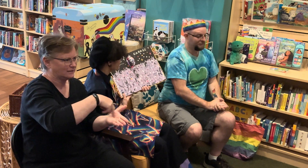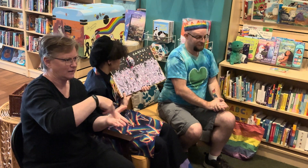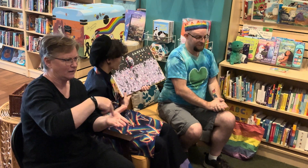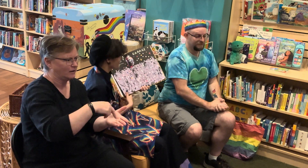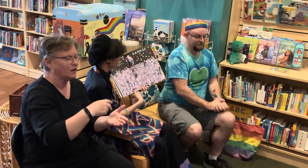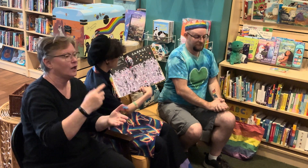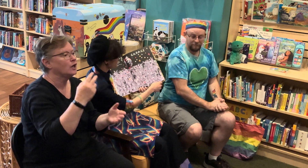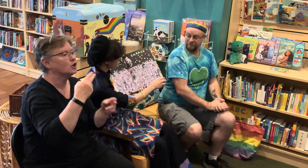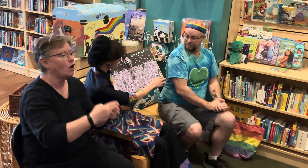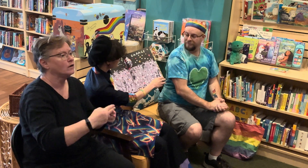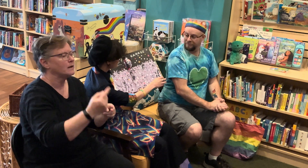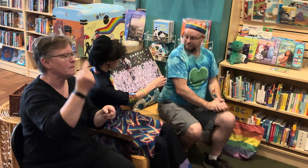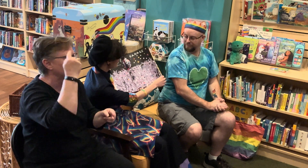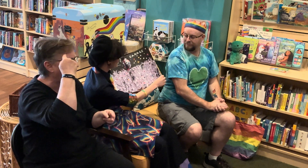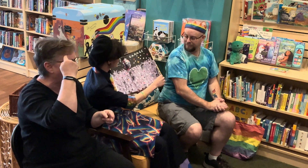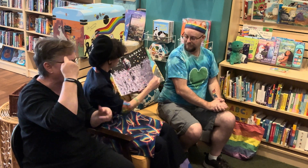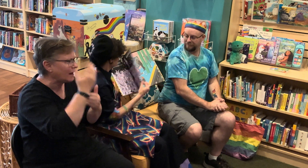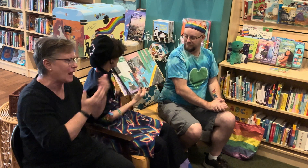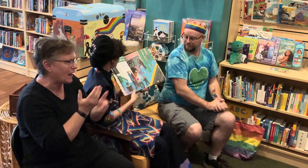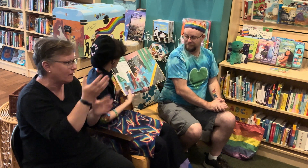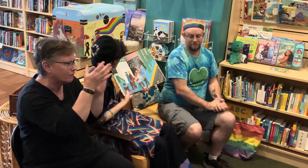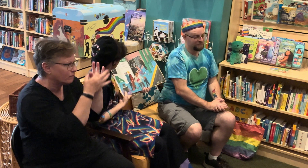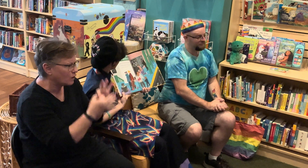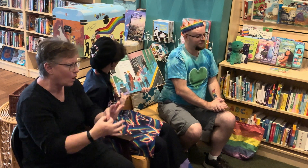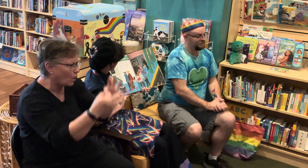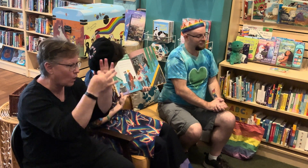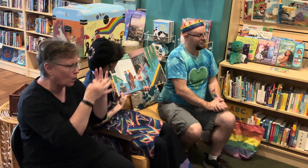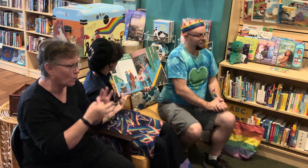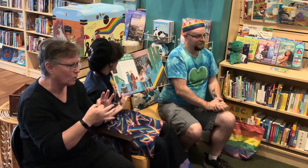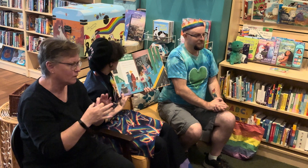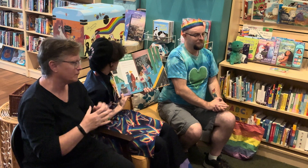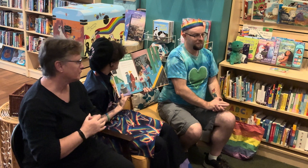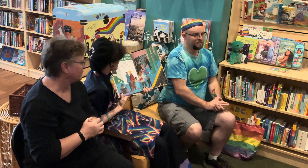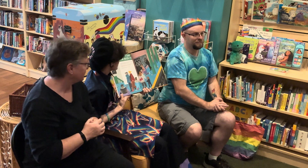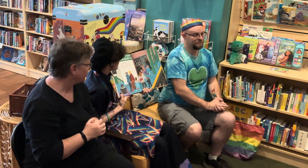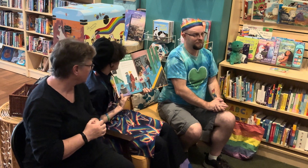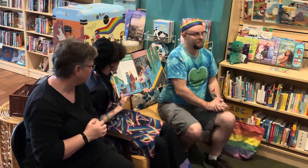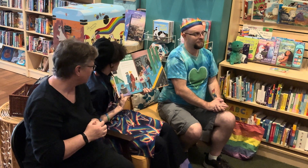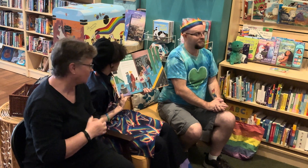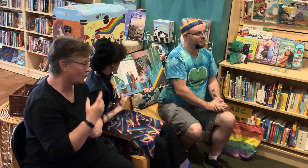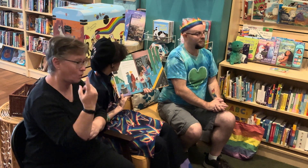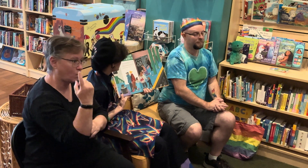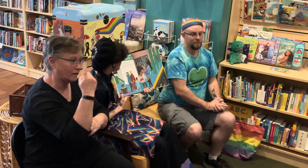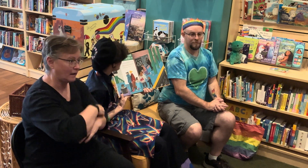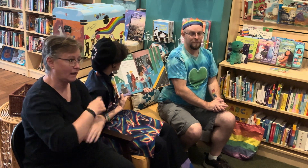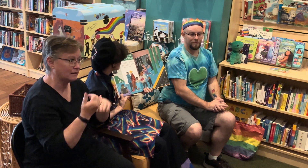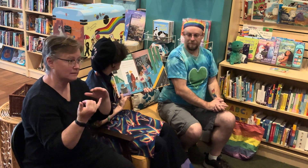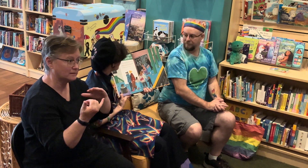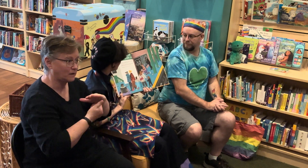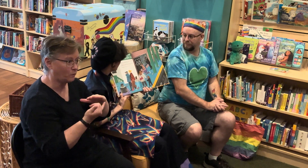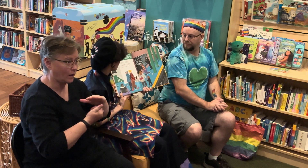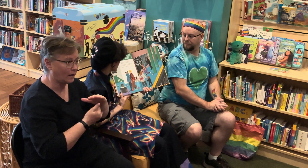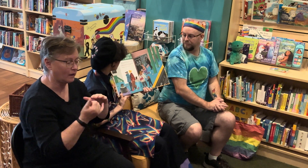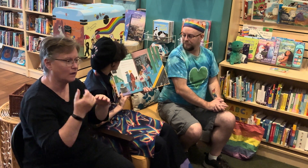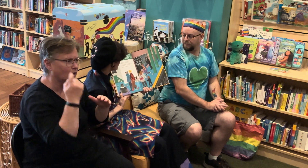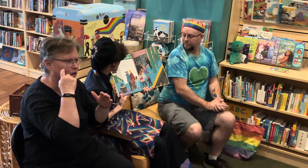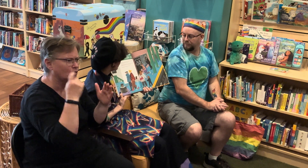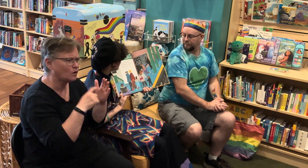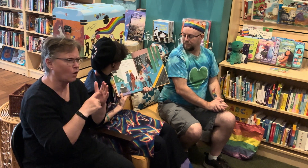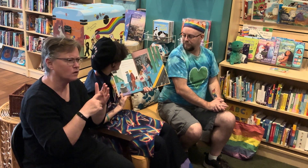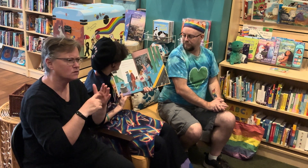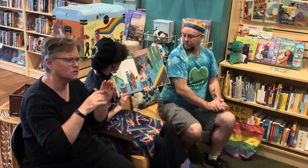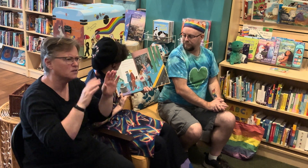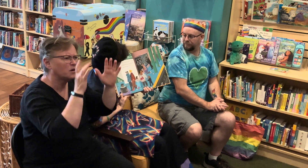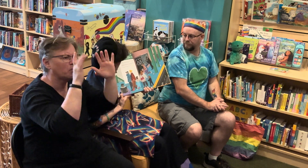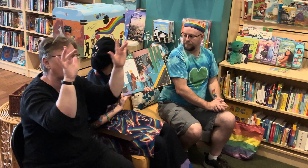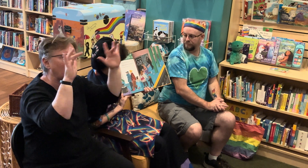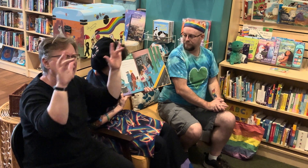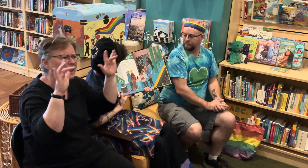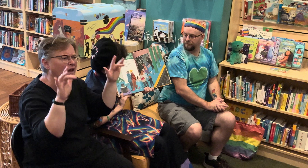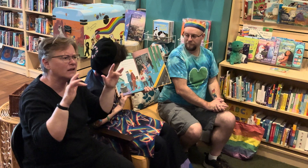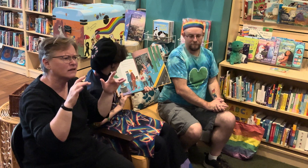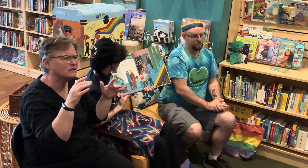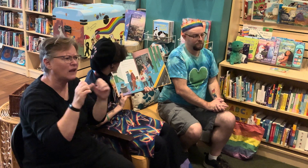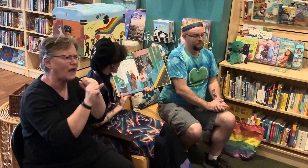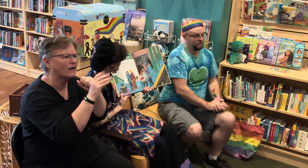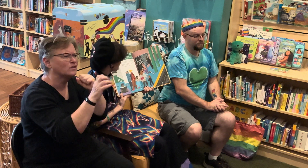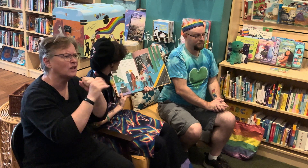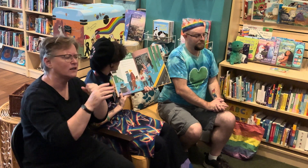flow." One day in the subway, Keith noticed blank panels where advertisements used to be. Suddenly, he zipped up